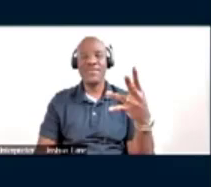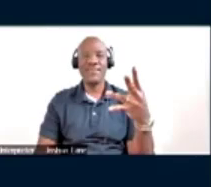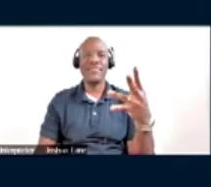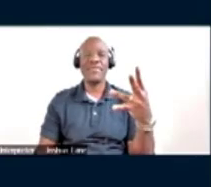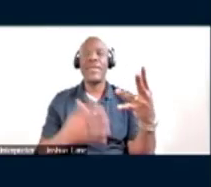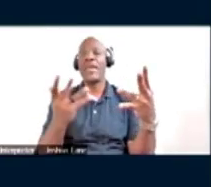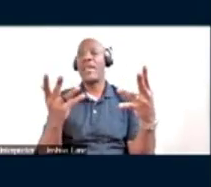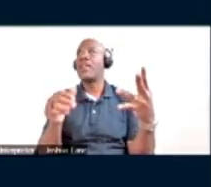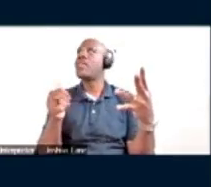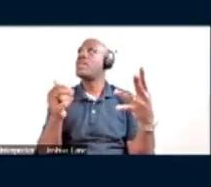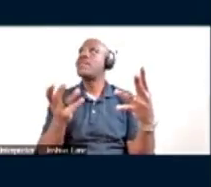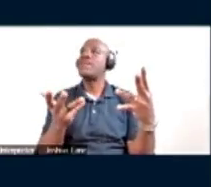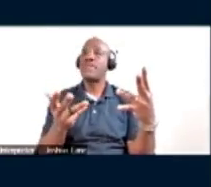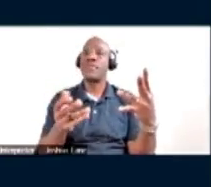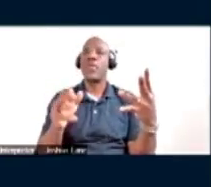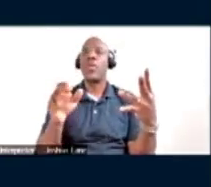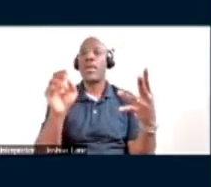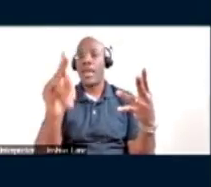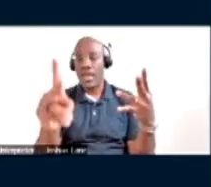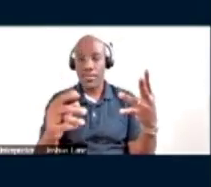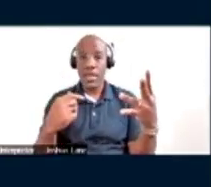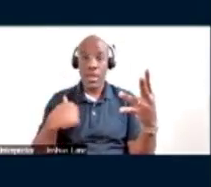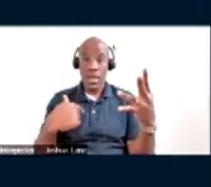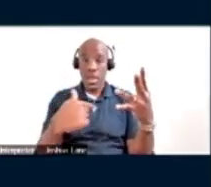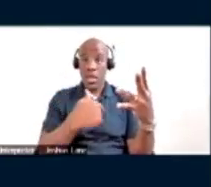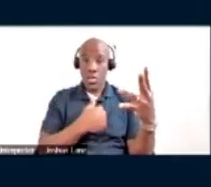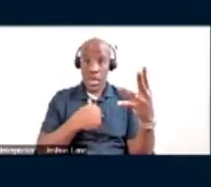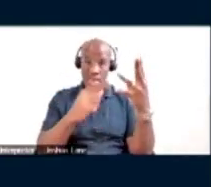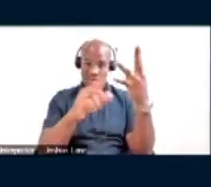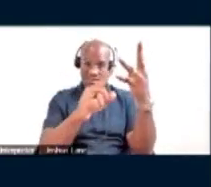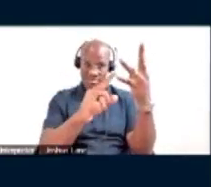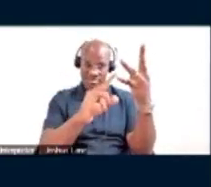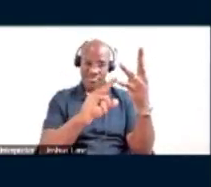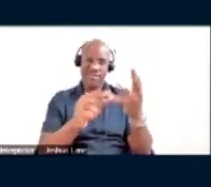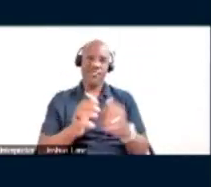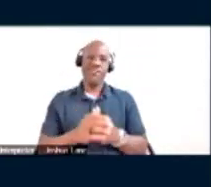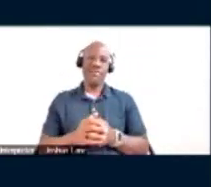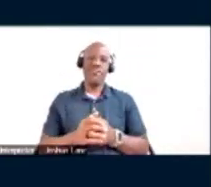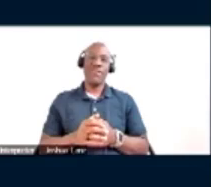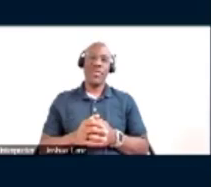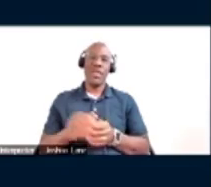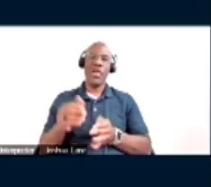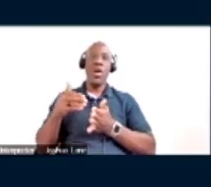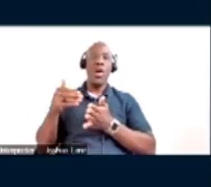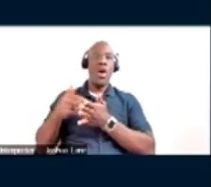So, we are often told that we ought to be making our study sections more diverse.